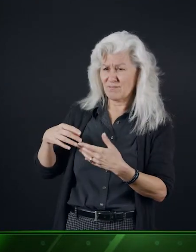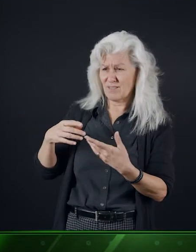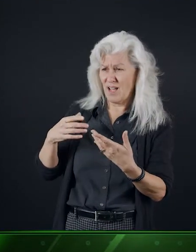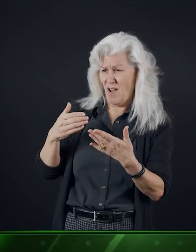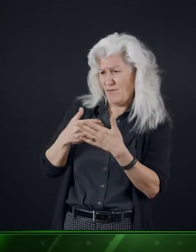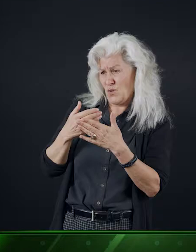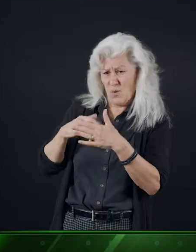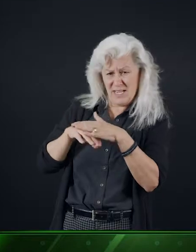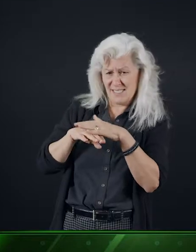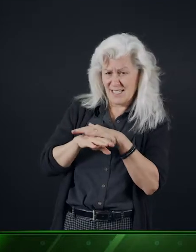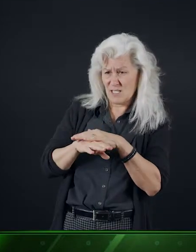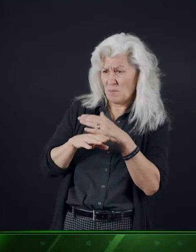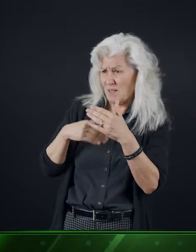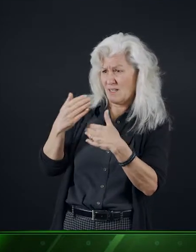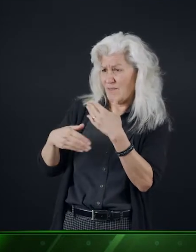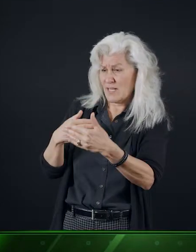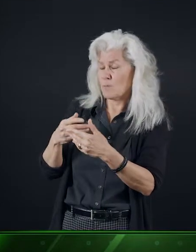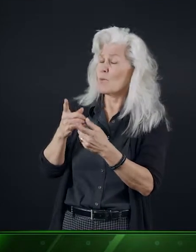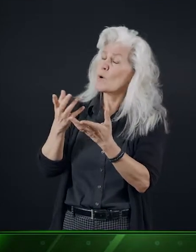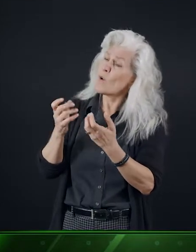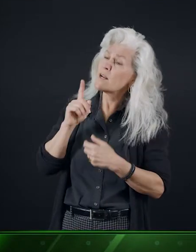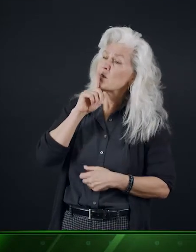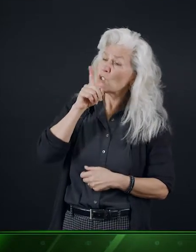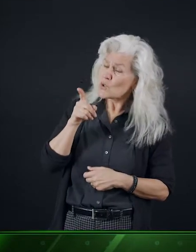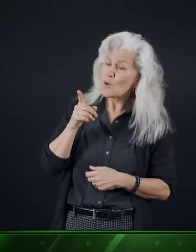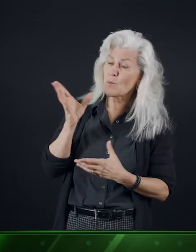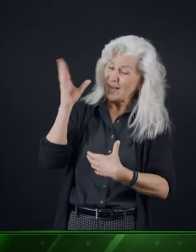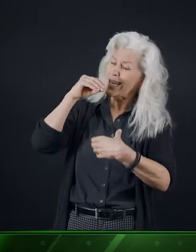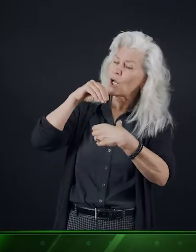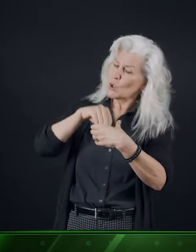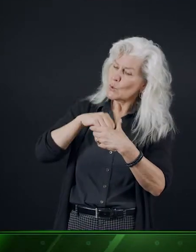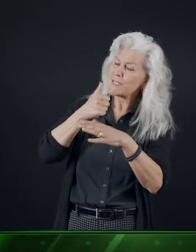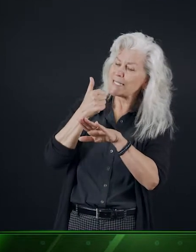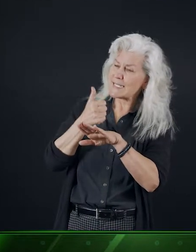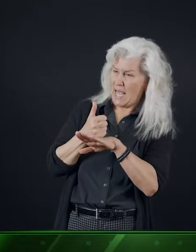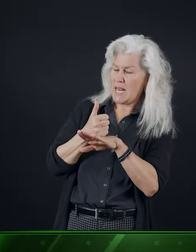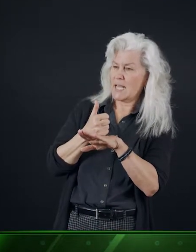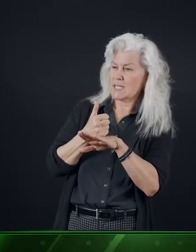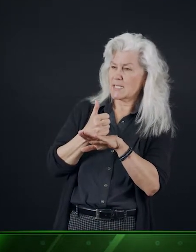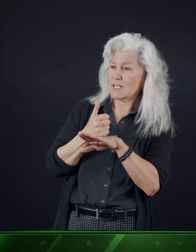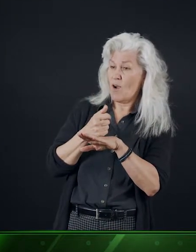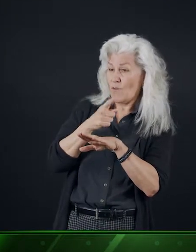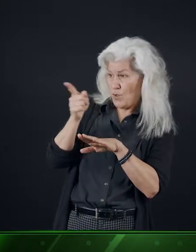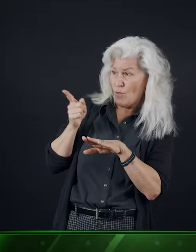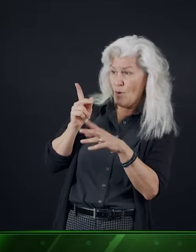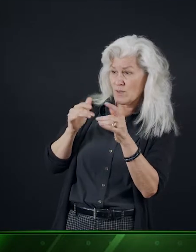We really wanted to make sure that we included settings here as well for those players. We've got a set of options